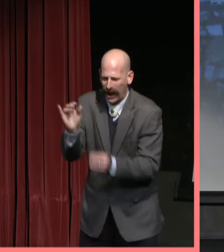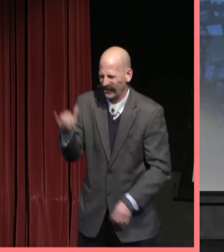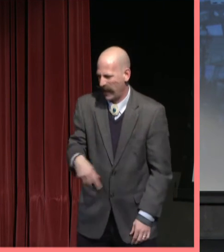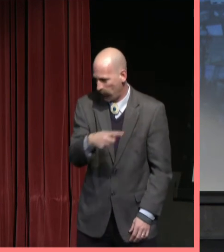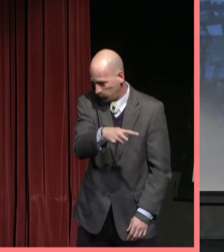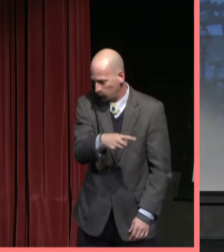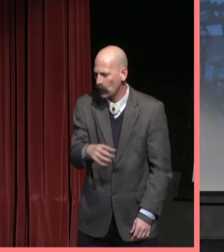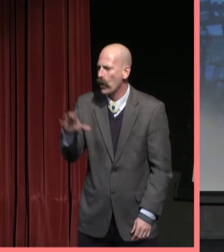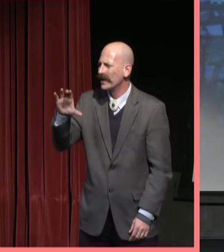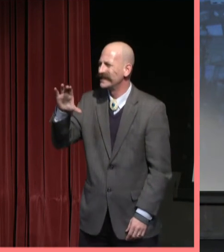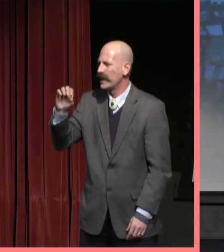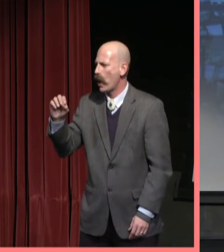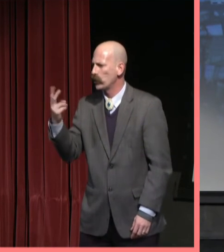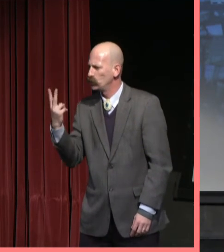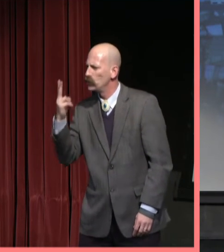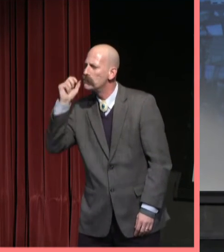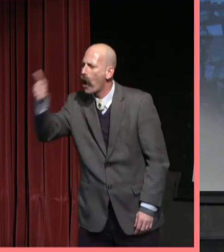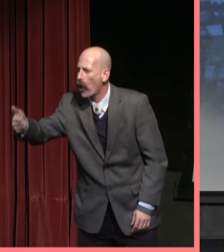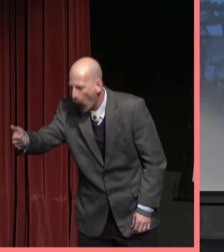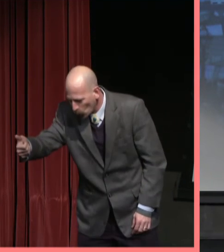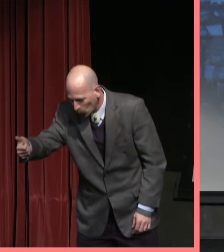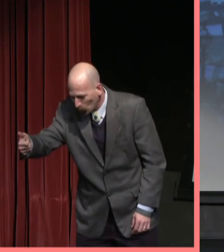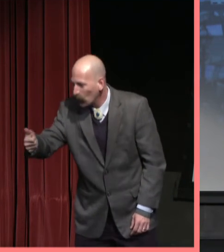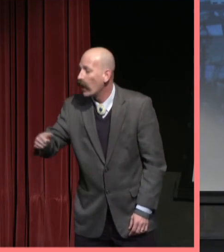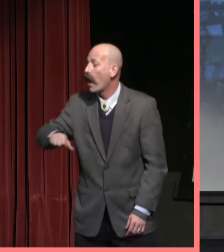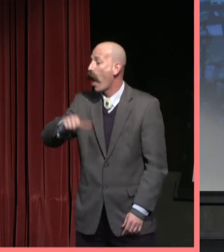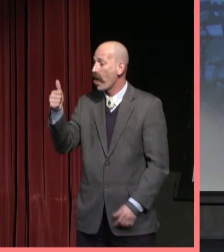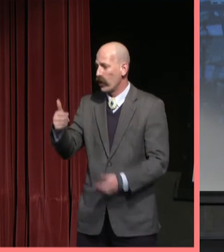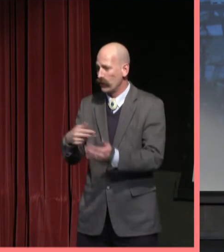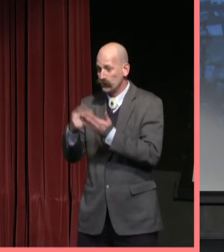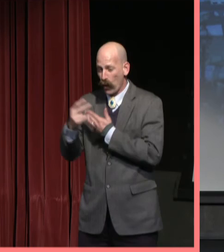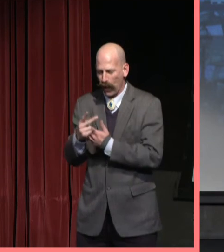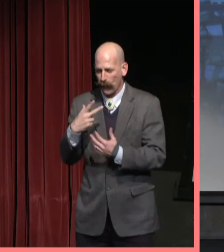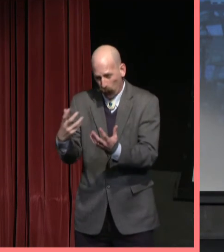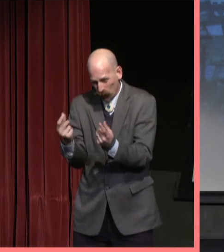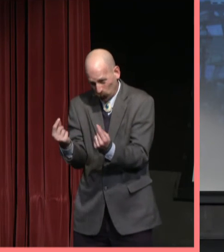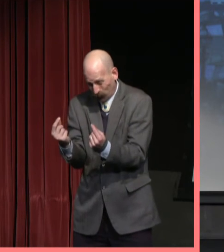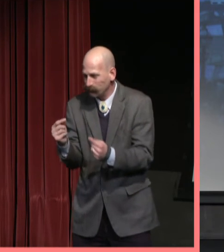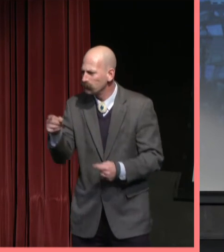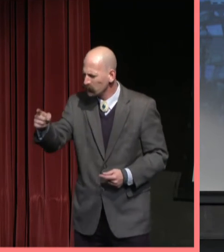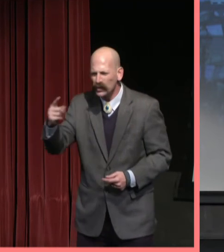of CO2morrow is, you probably all heard of the London Eye in England.